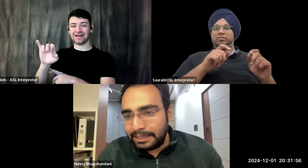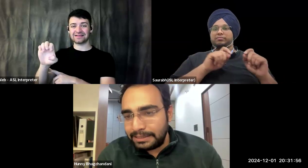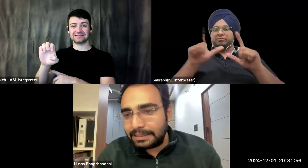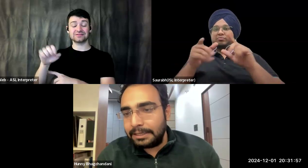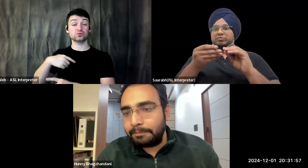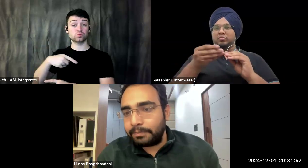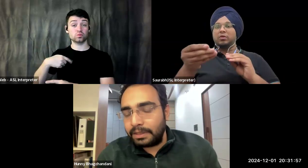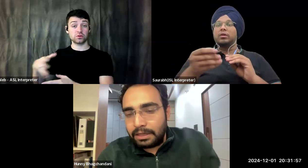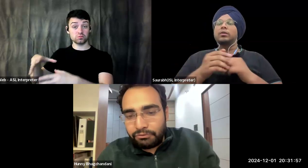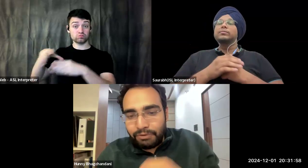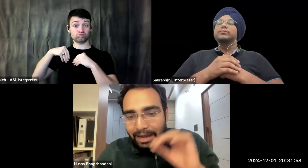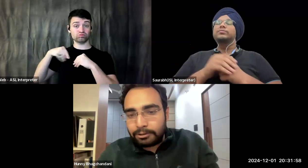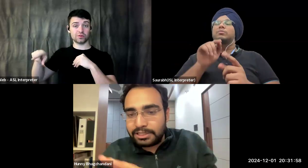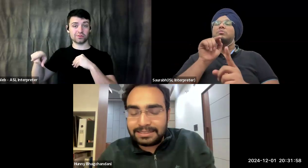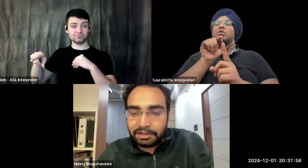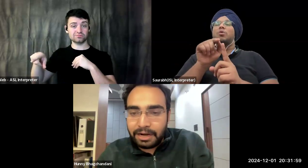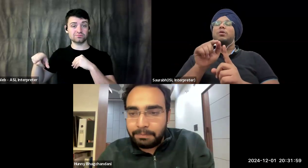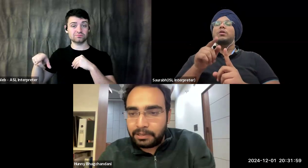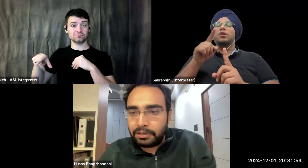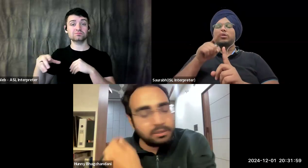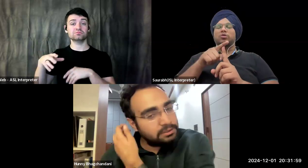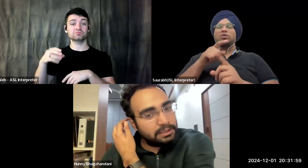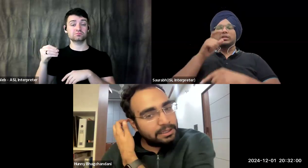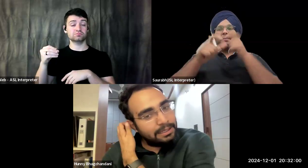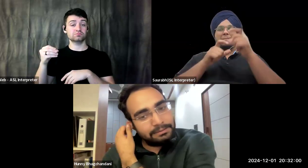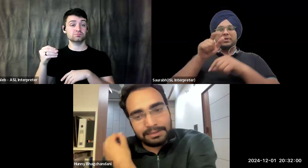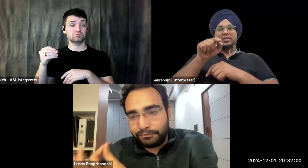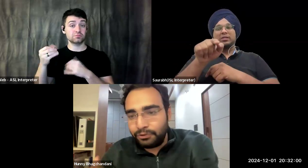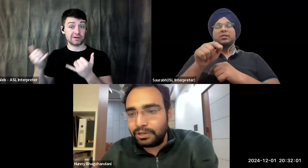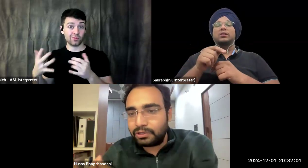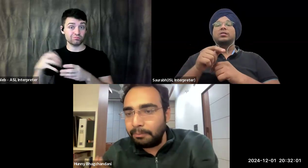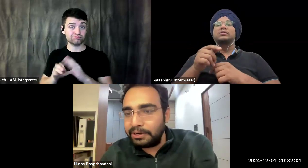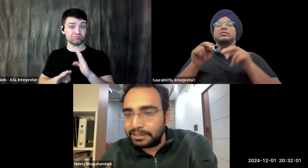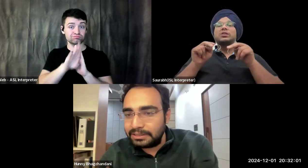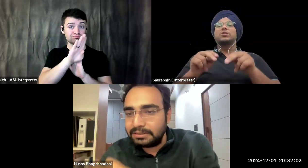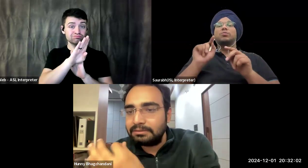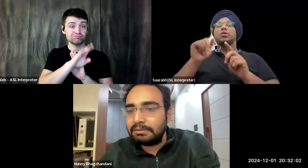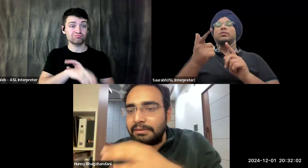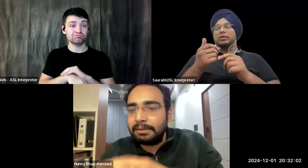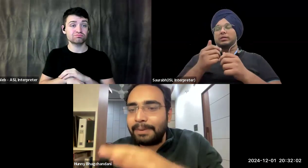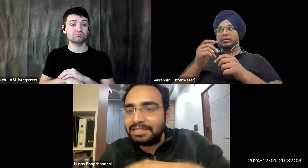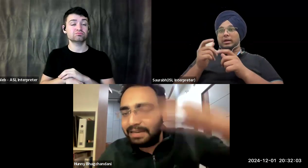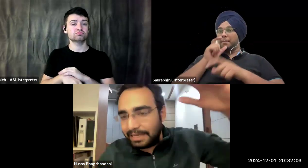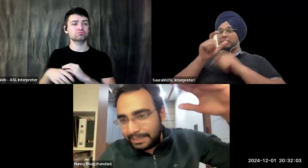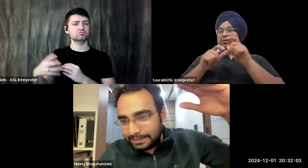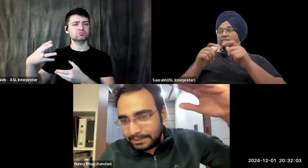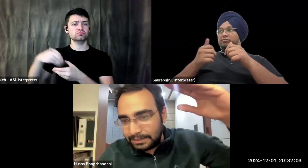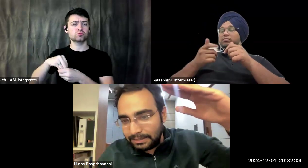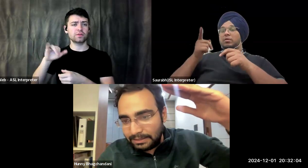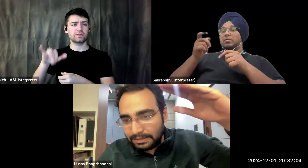The point is, why Torchit has acquired because if there are fewer competitors, the price will increase.